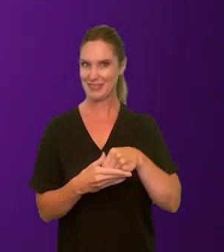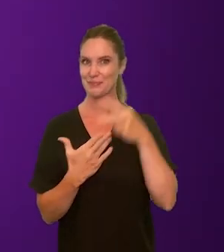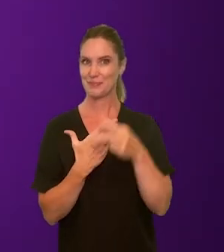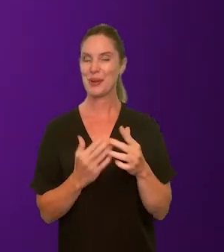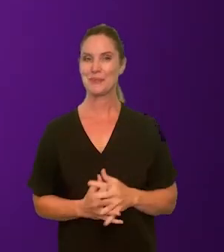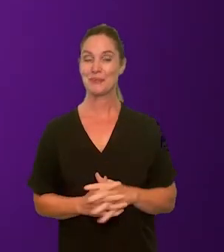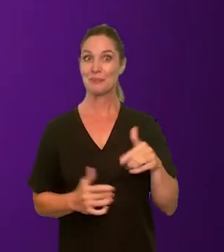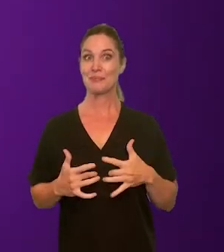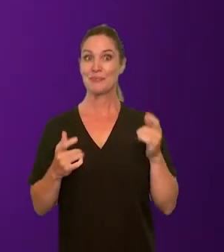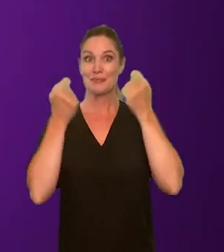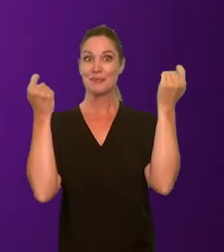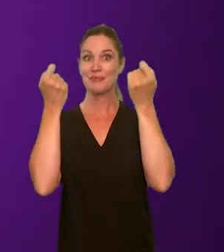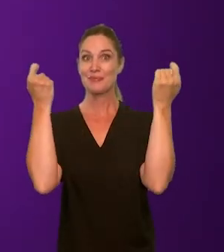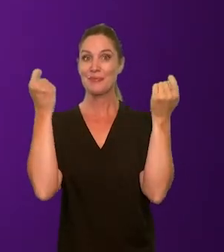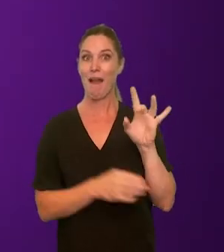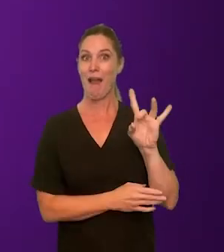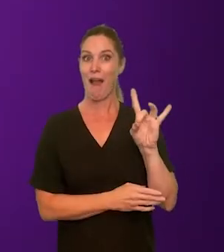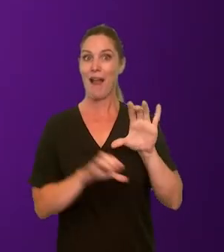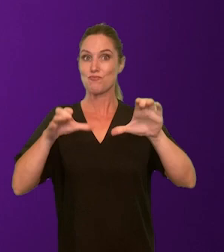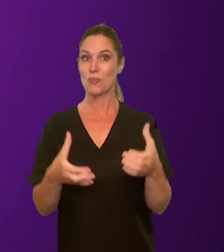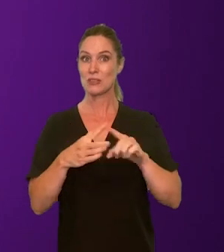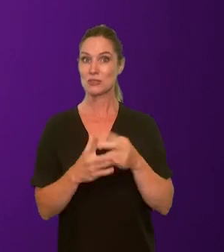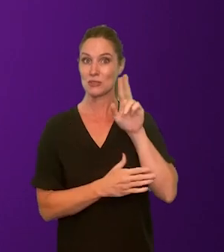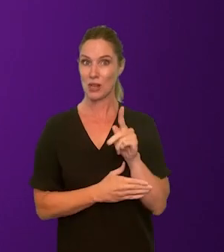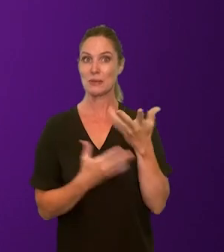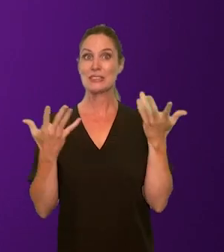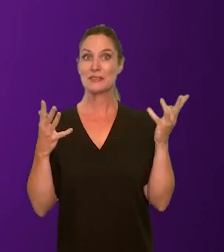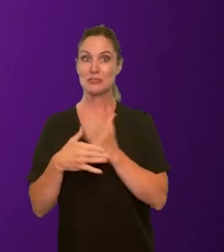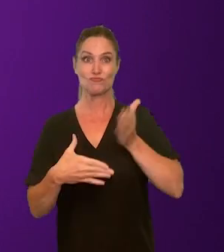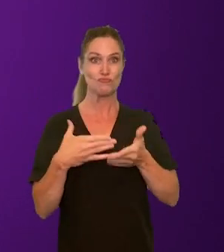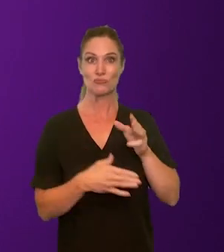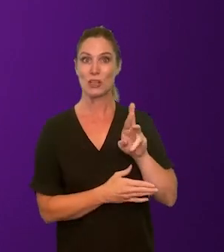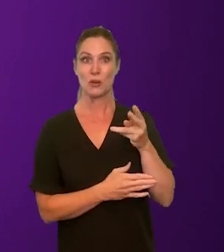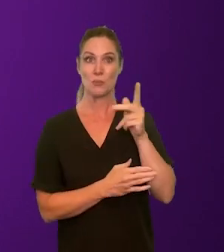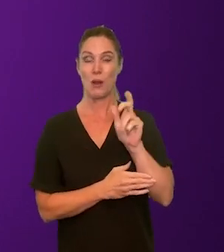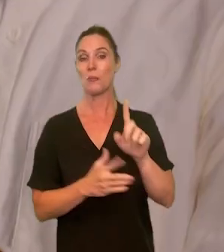This event celebrates our eighth cohort of startups that have completed a Remarkable accelerator.